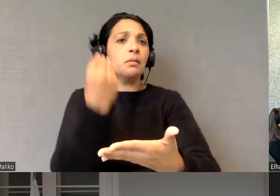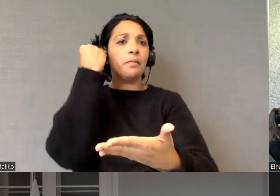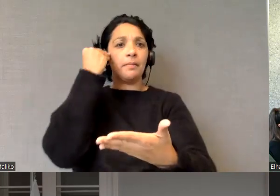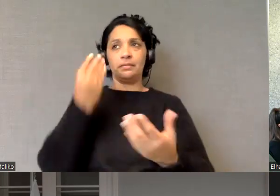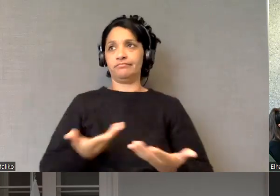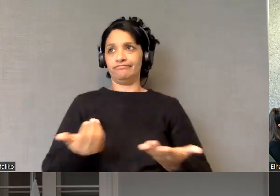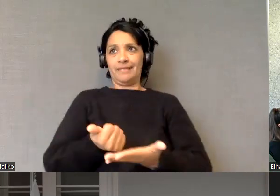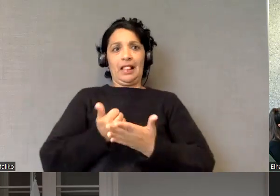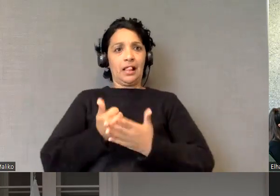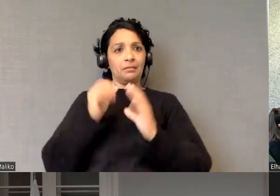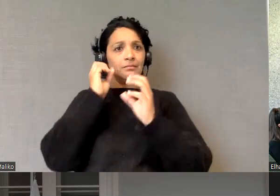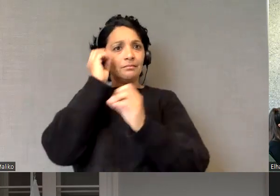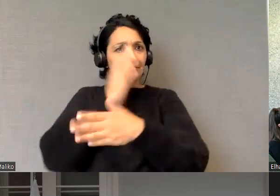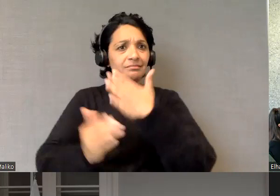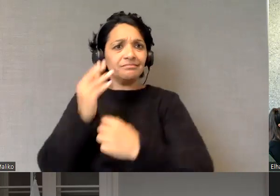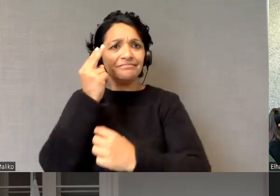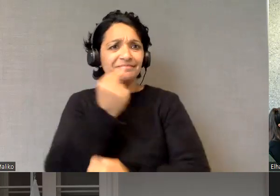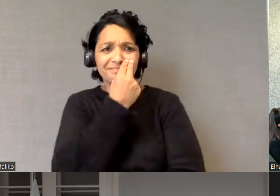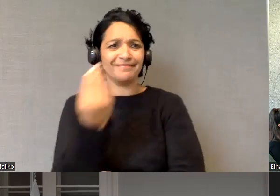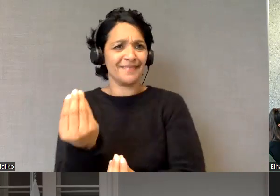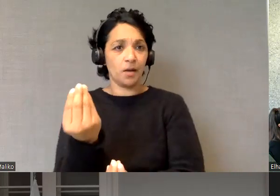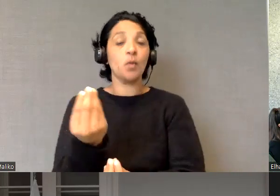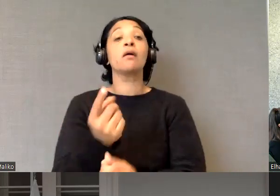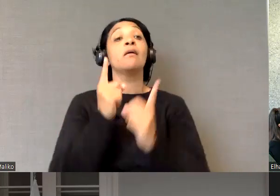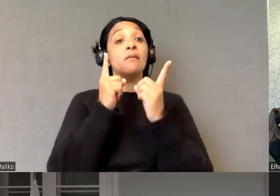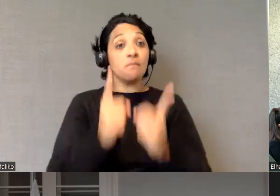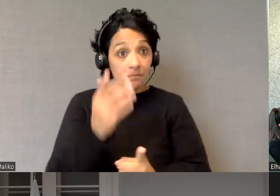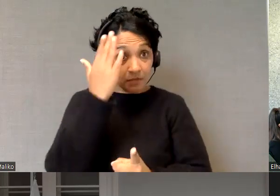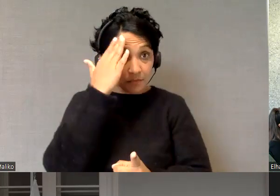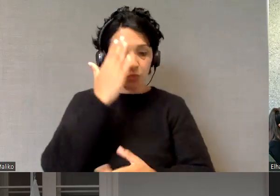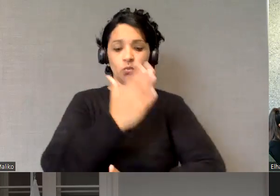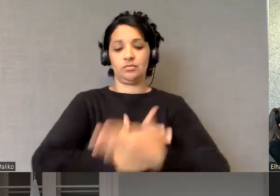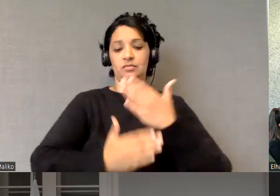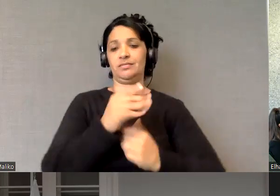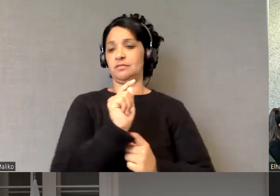The education needs to occur within the disability community to also understand that there are